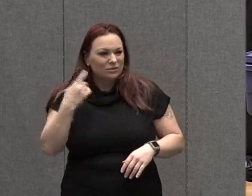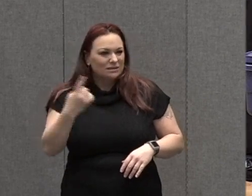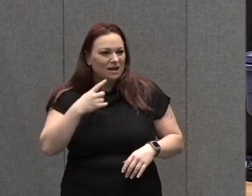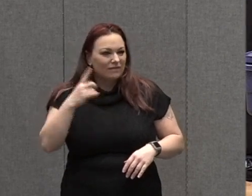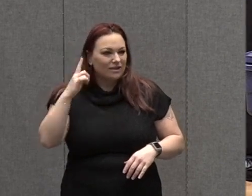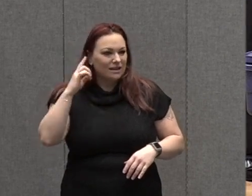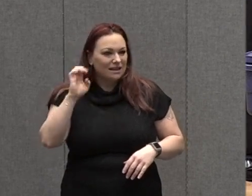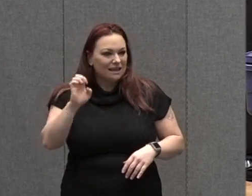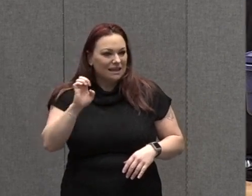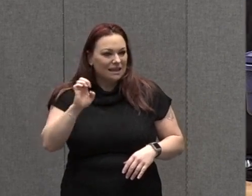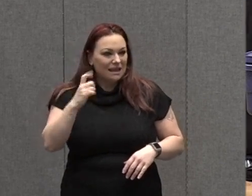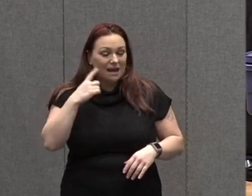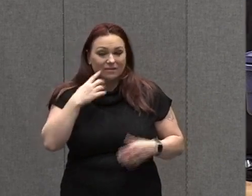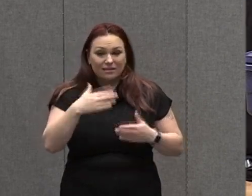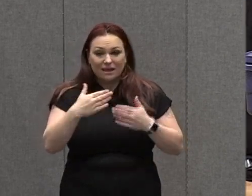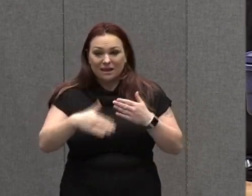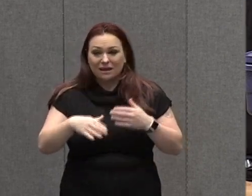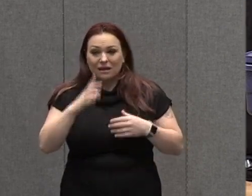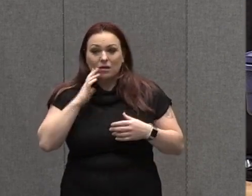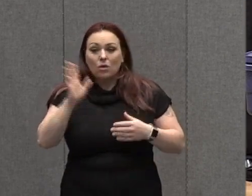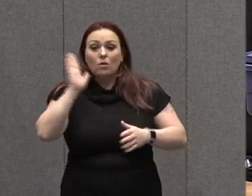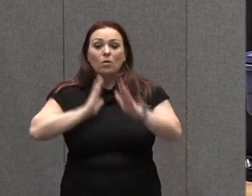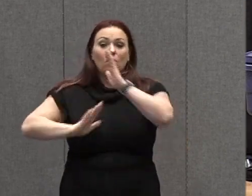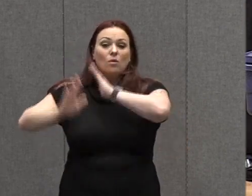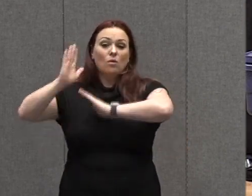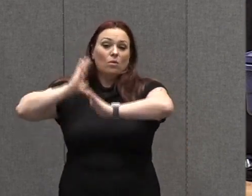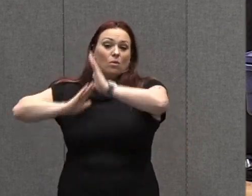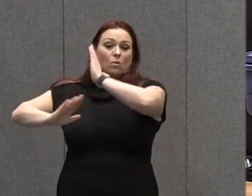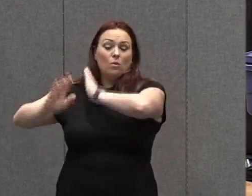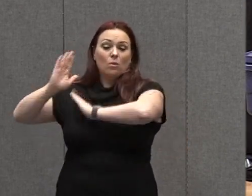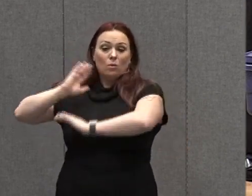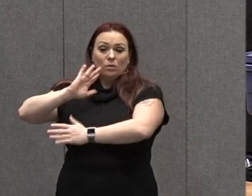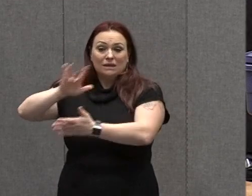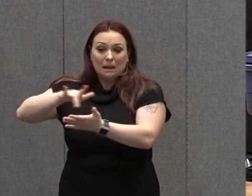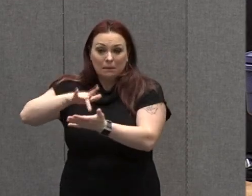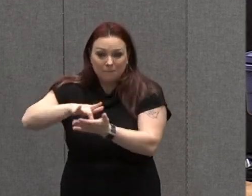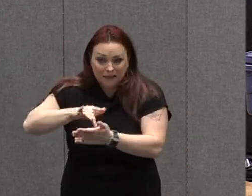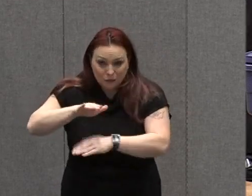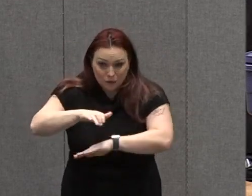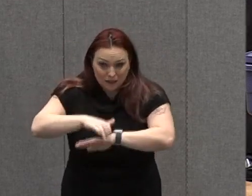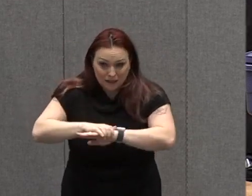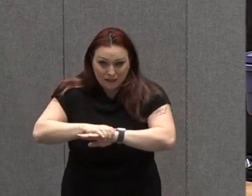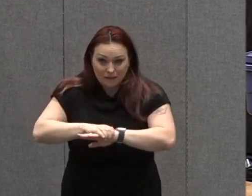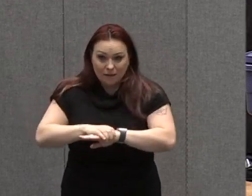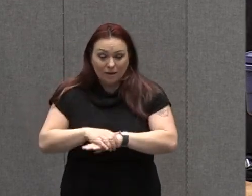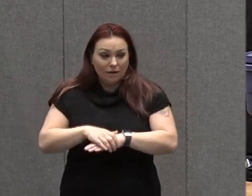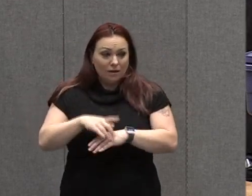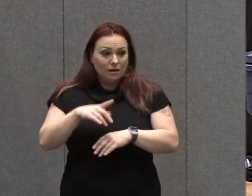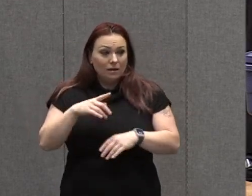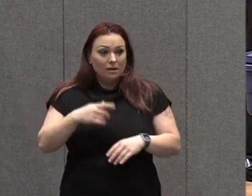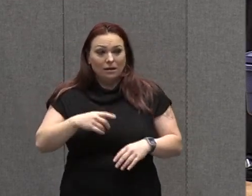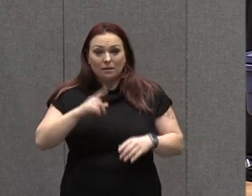And it's because it comes from old old old Middle English, and it means peas just like we eat green peas.